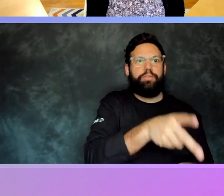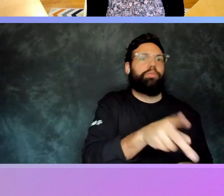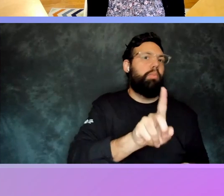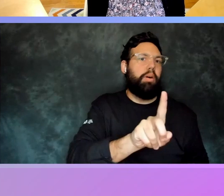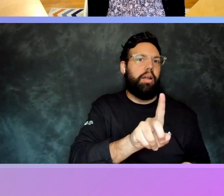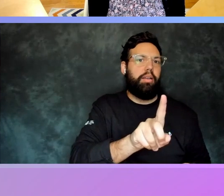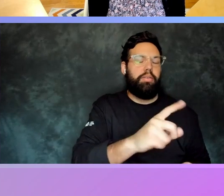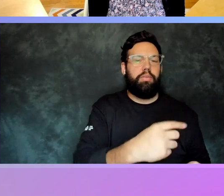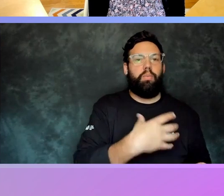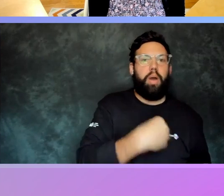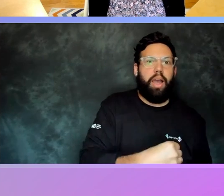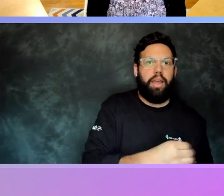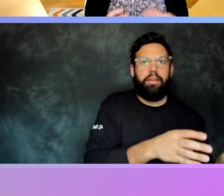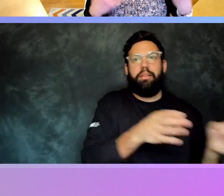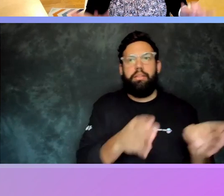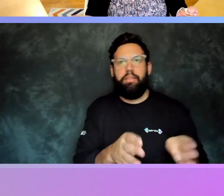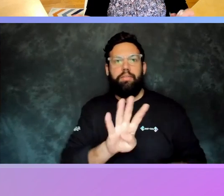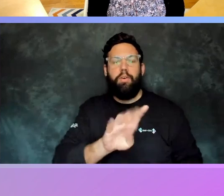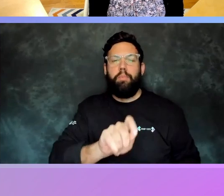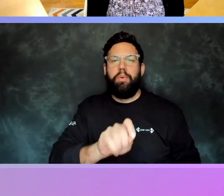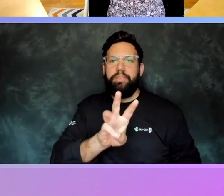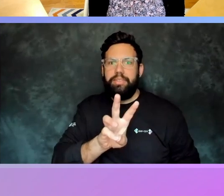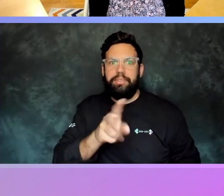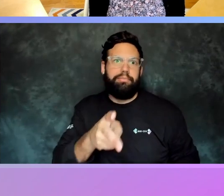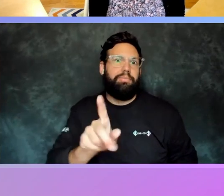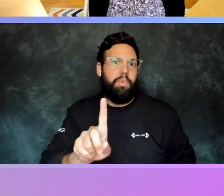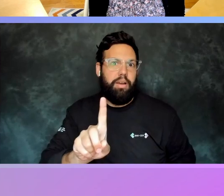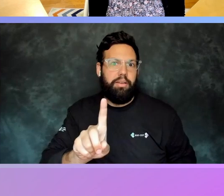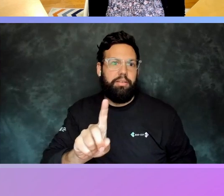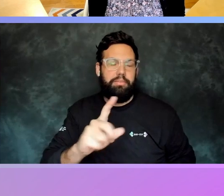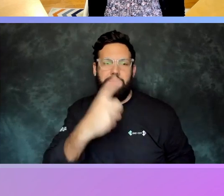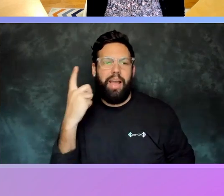What I'm showing here is an alley color palette. Color